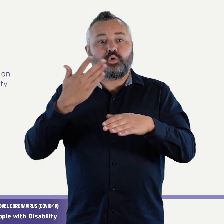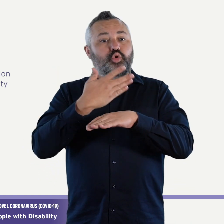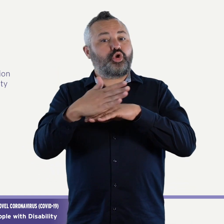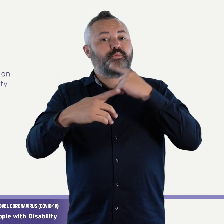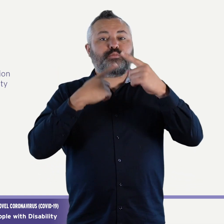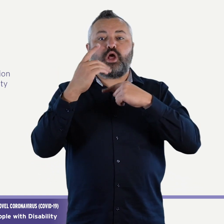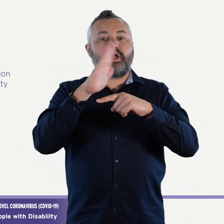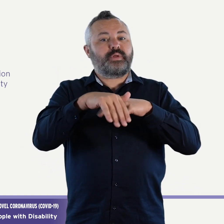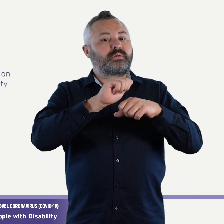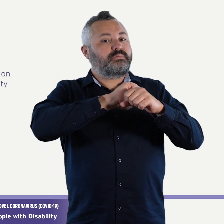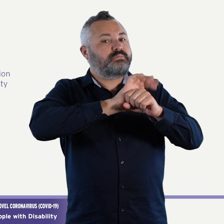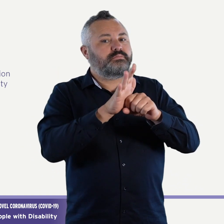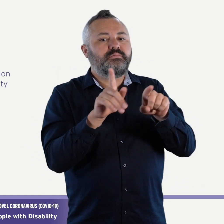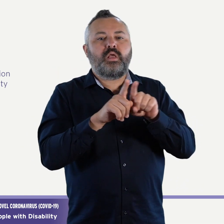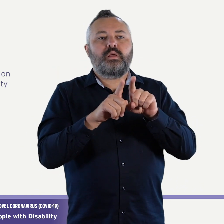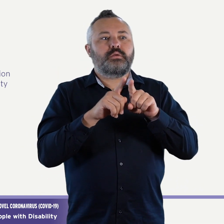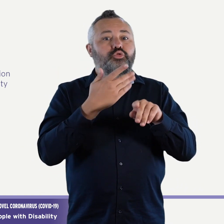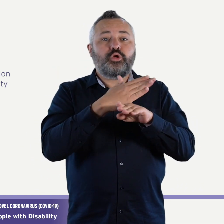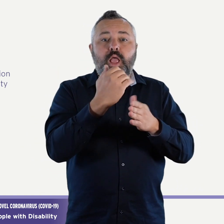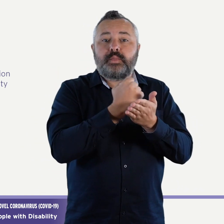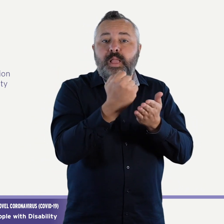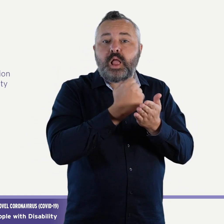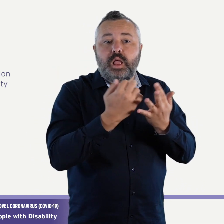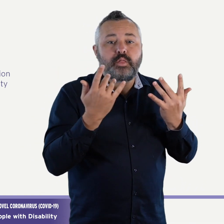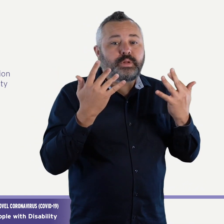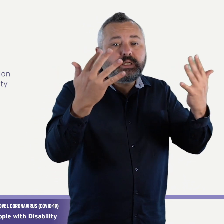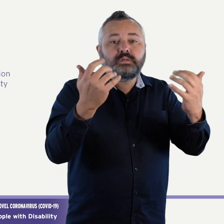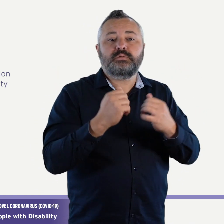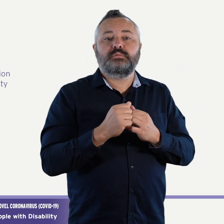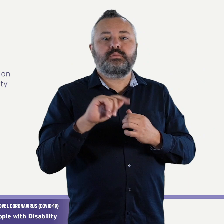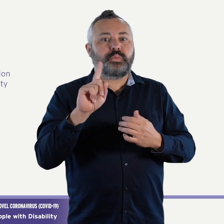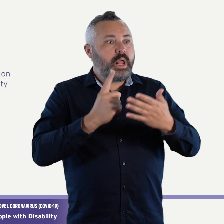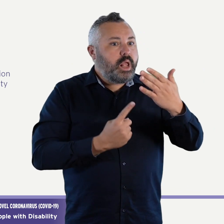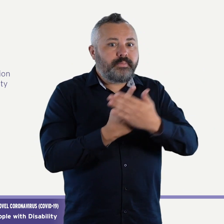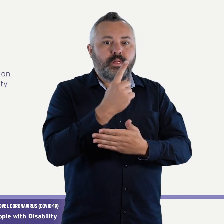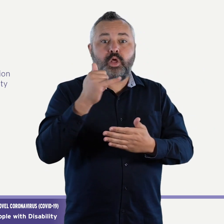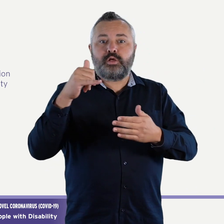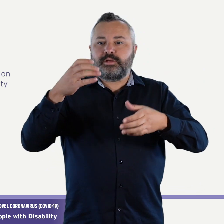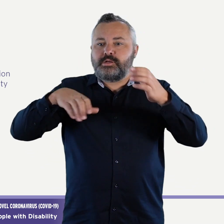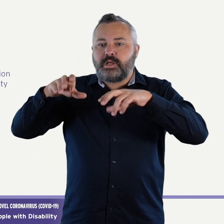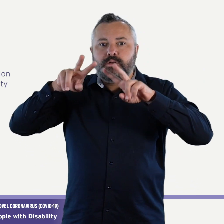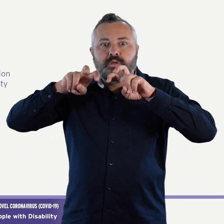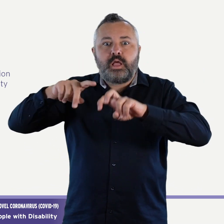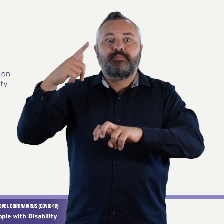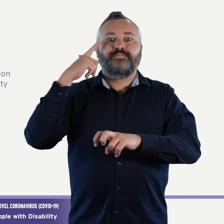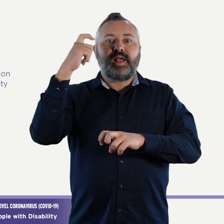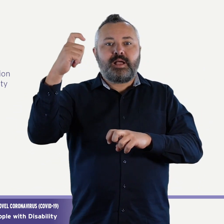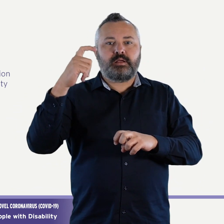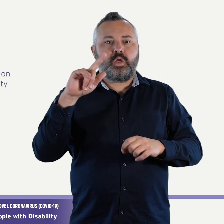Share the latest public health evidence & medical science,